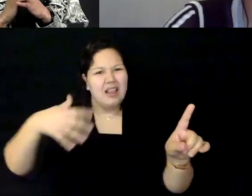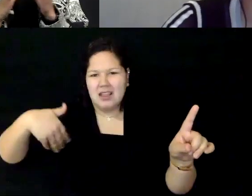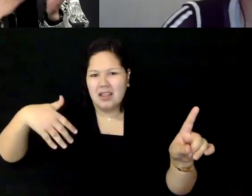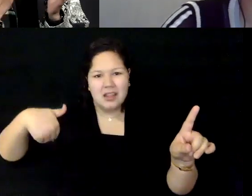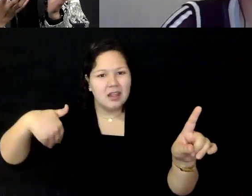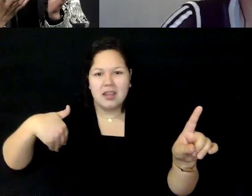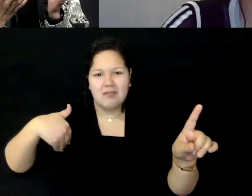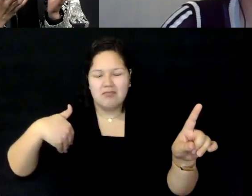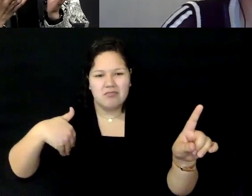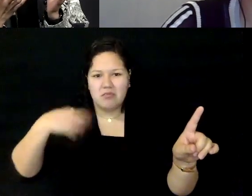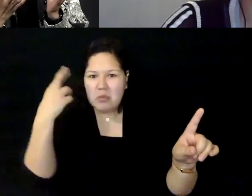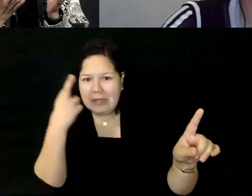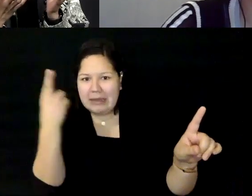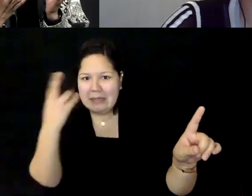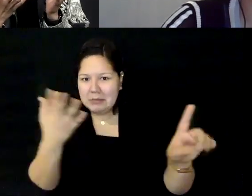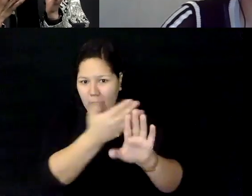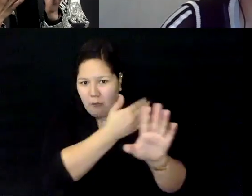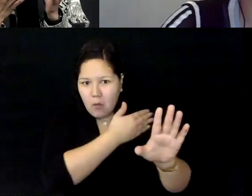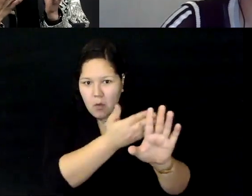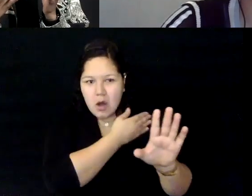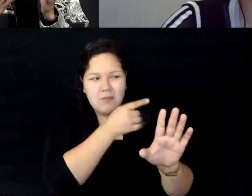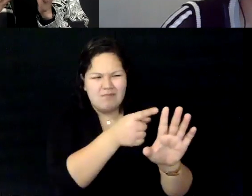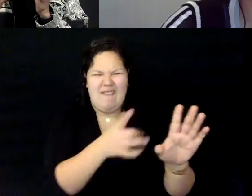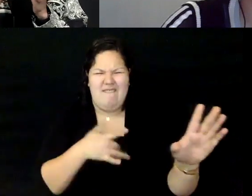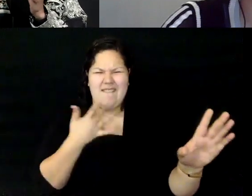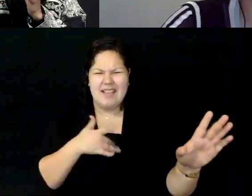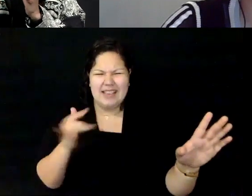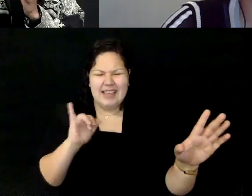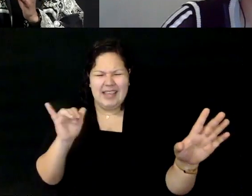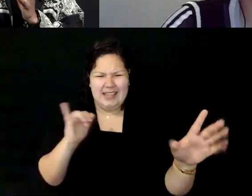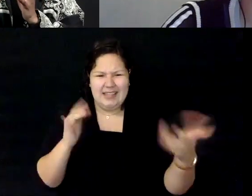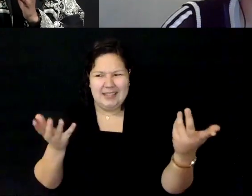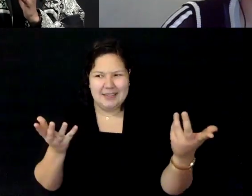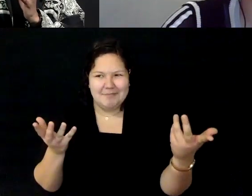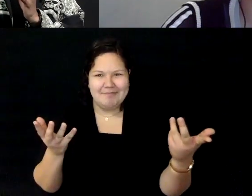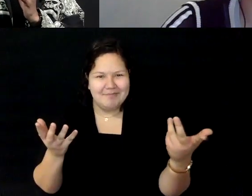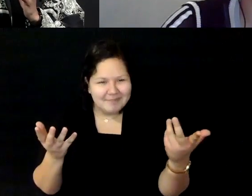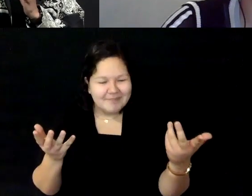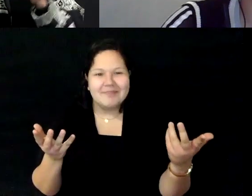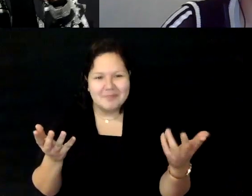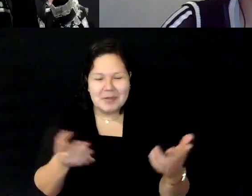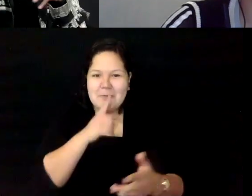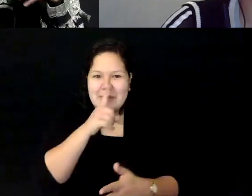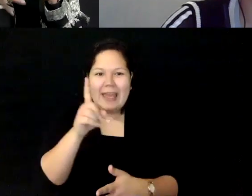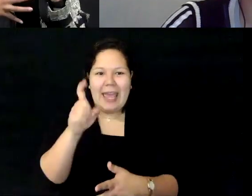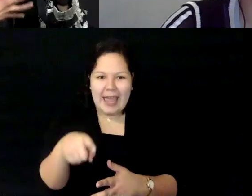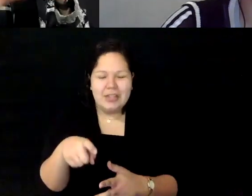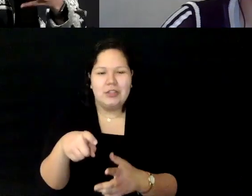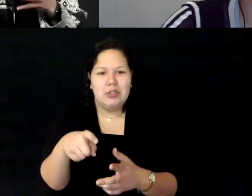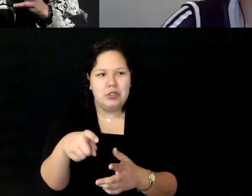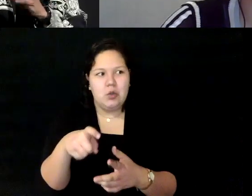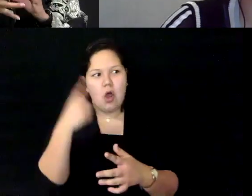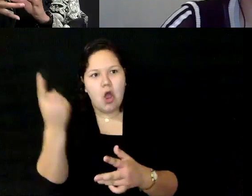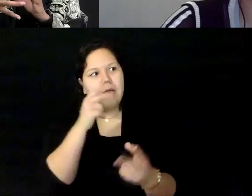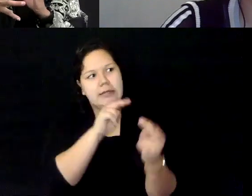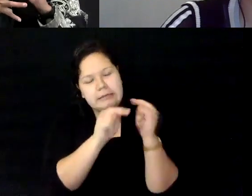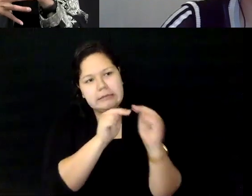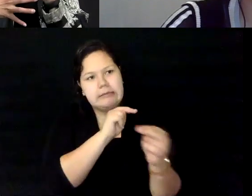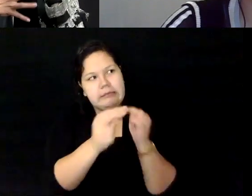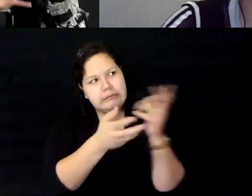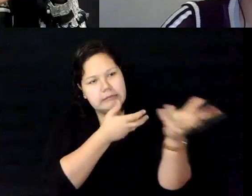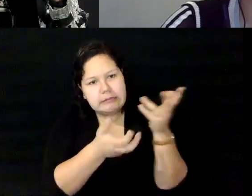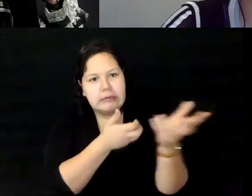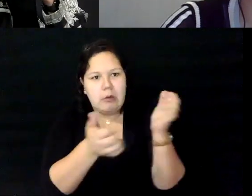been realized previously, it felt like, things had to be in a constant negotiation with the